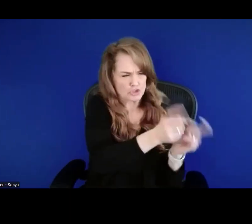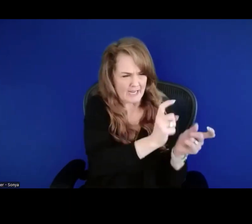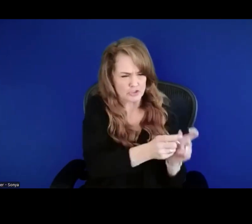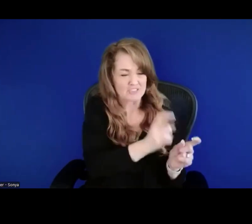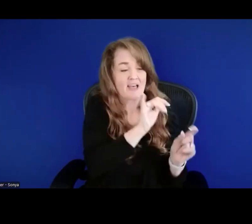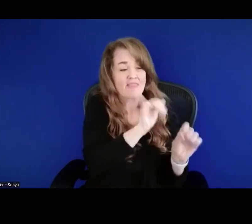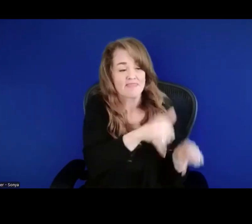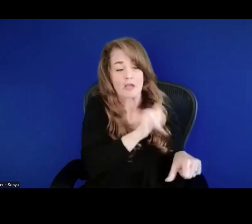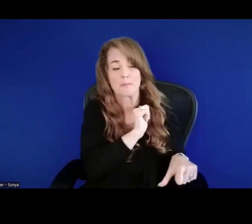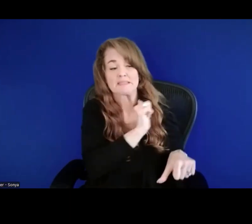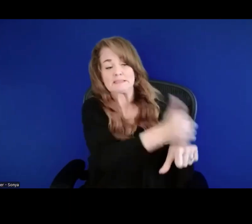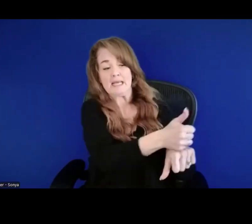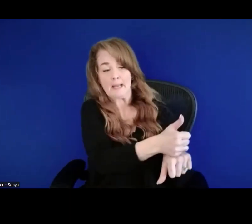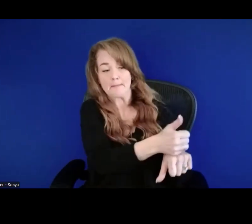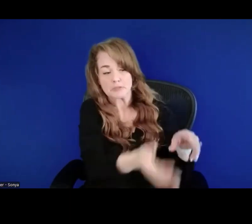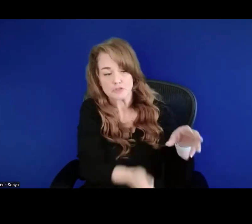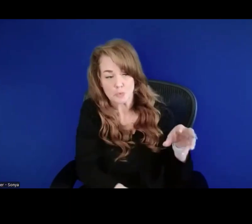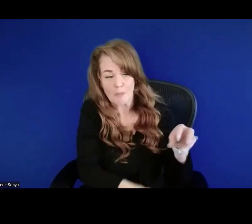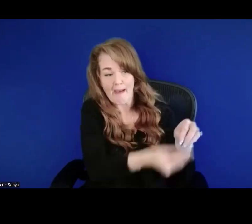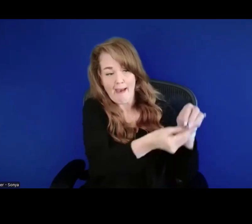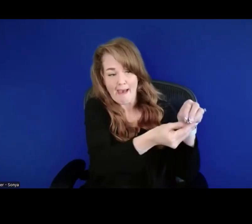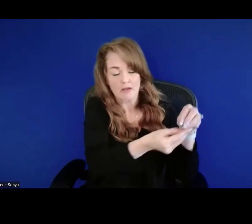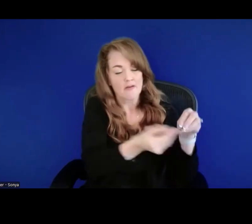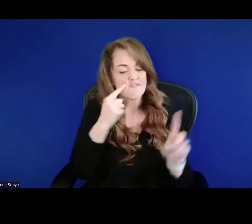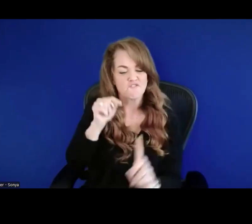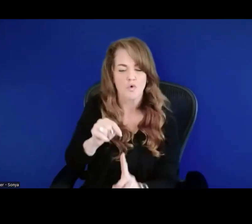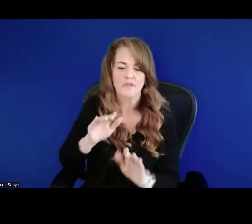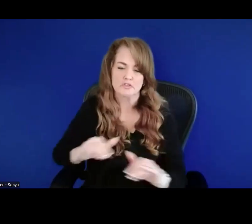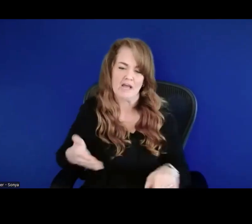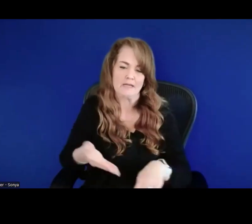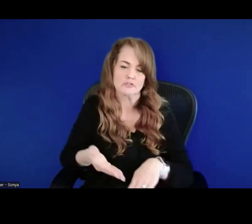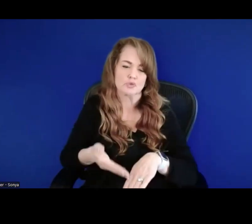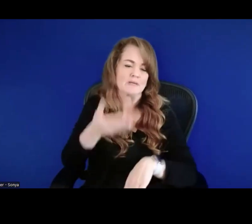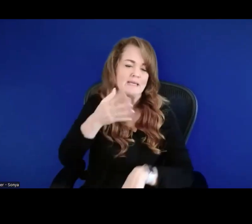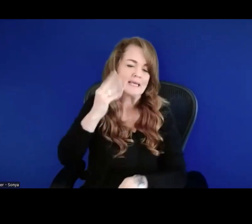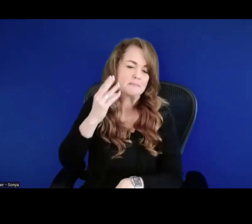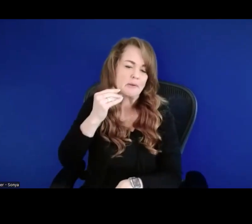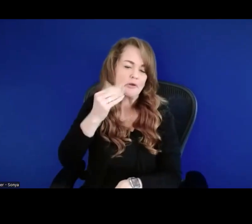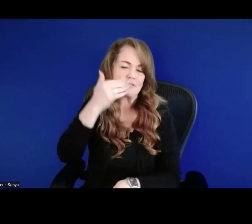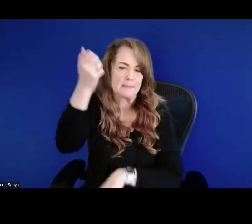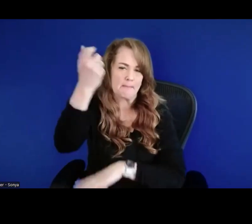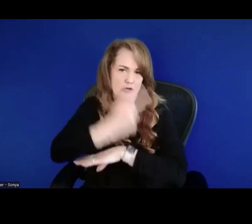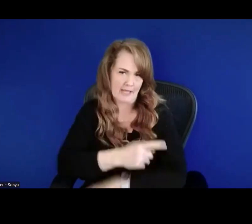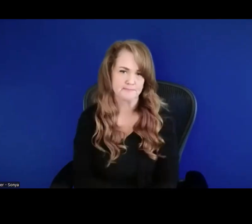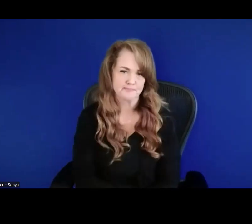him to have just better day. Janel Preston: Great. Those are wonderful suggestions. Okay,